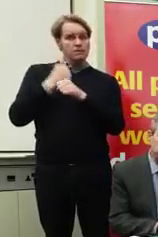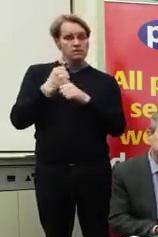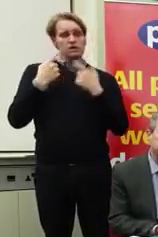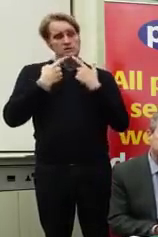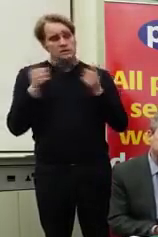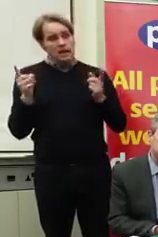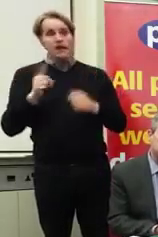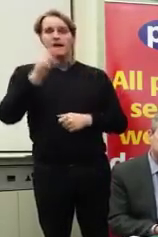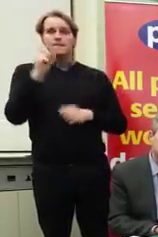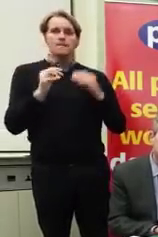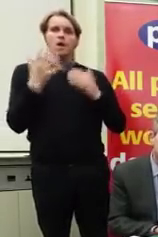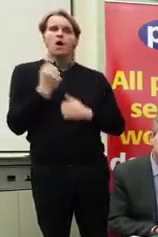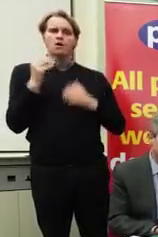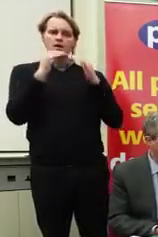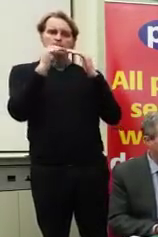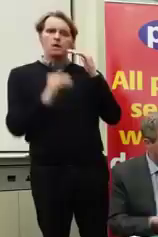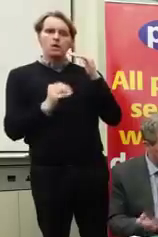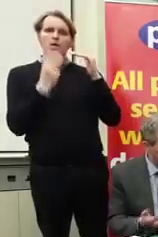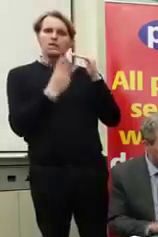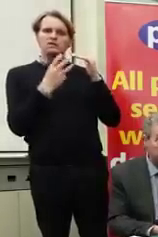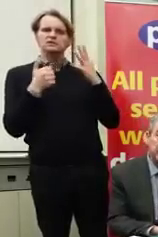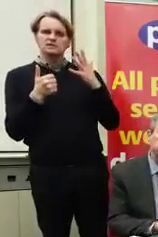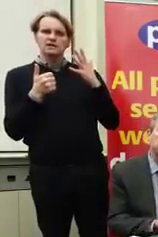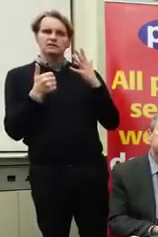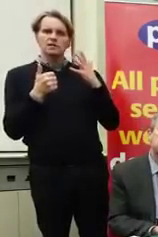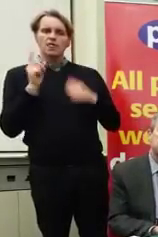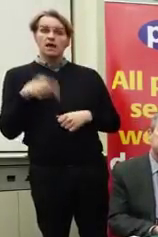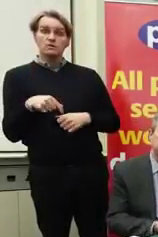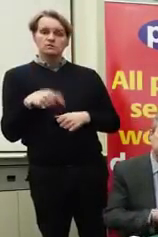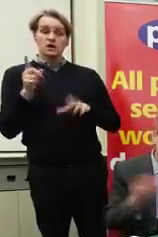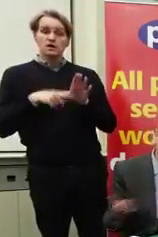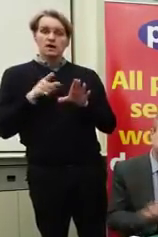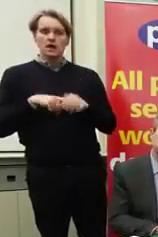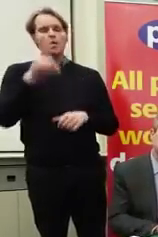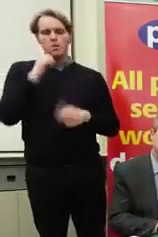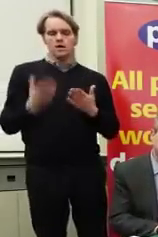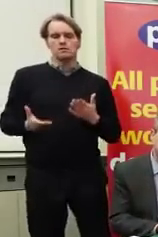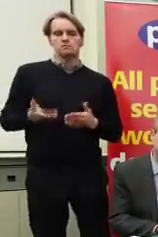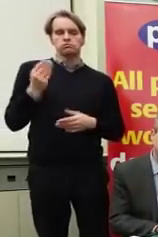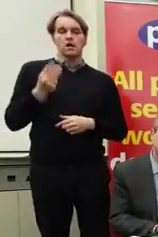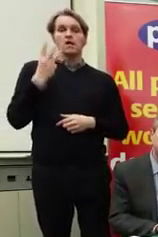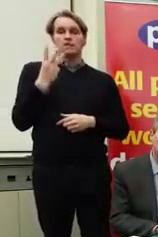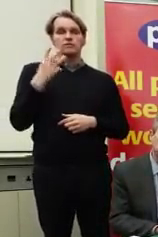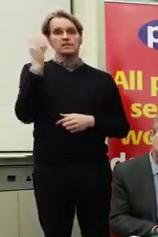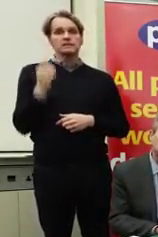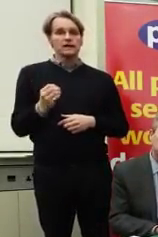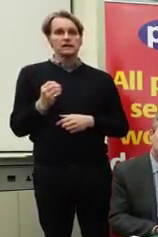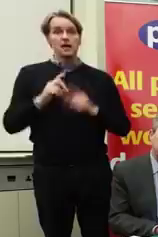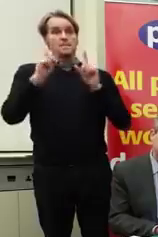£36,000 a year will get at least a three percent pay rise there would be two percent for those people earning more than that and I